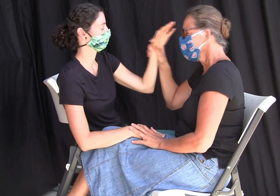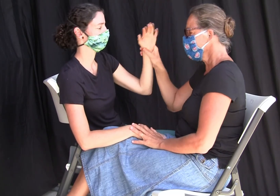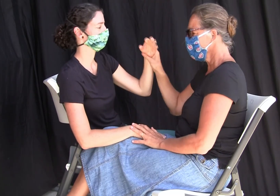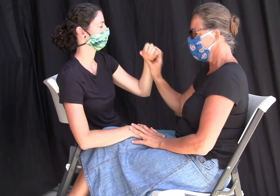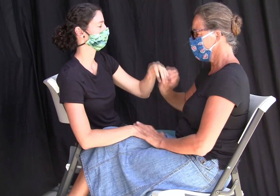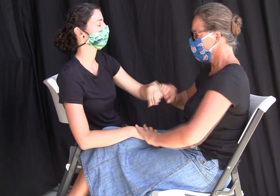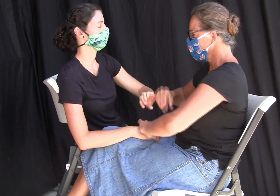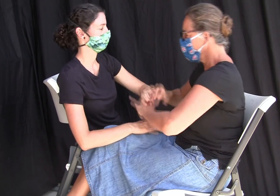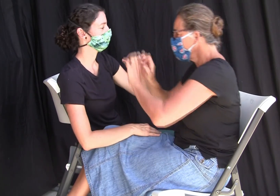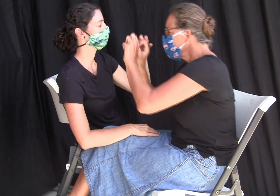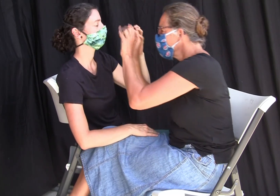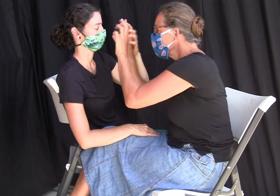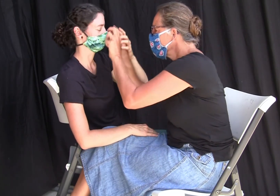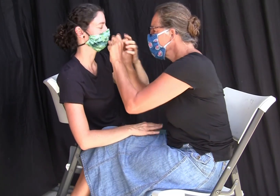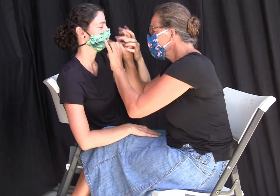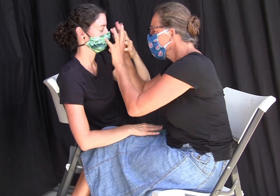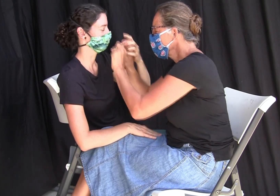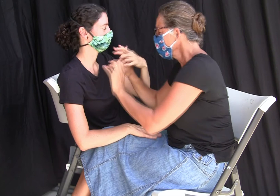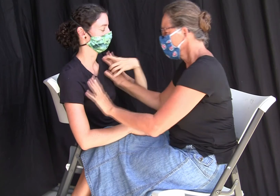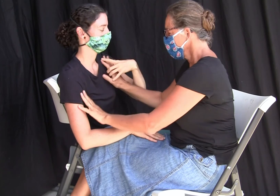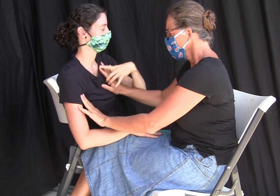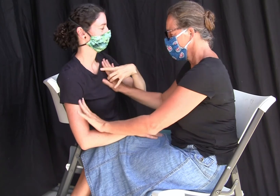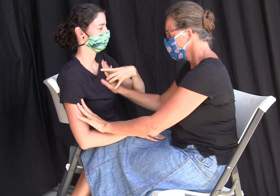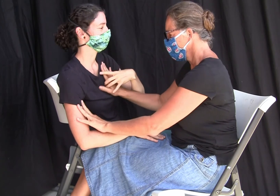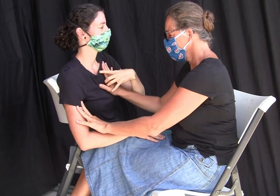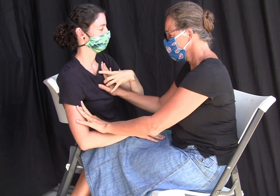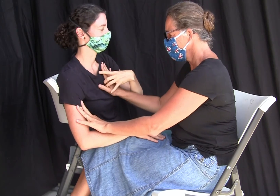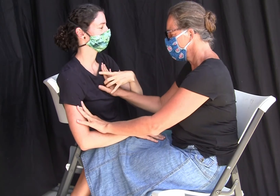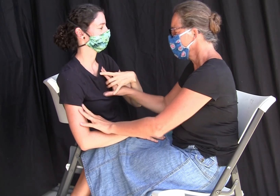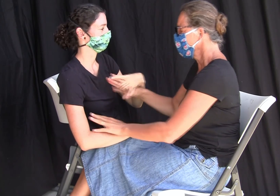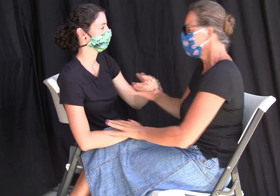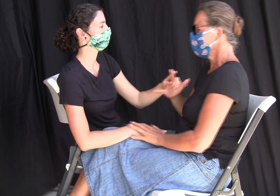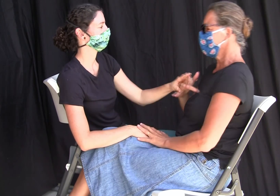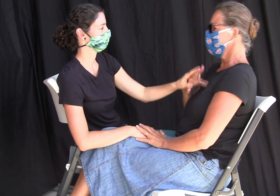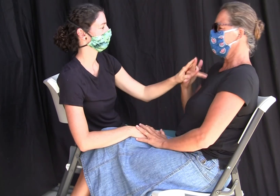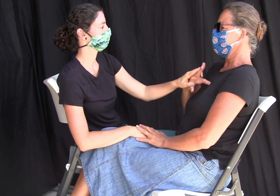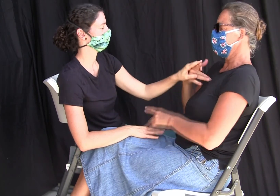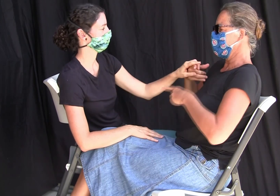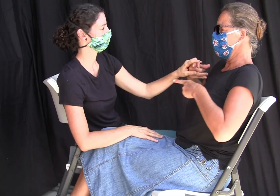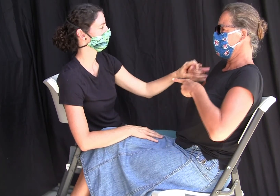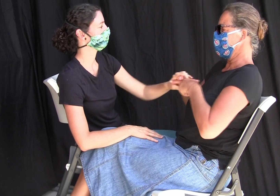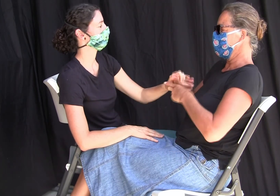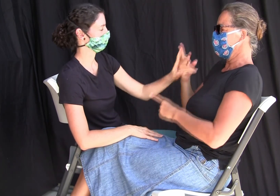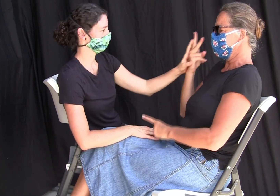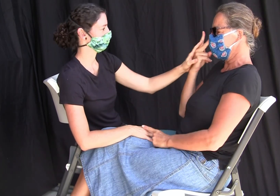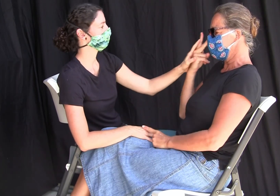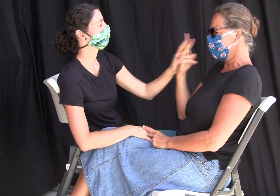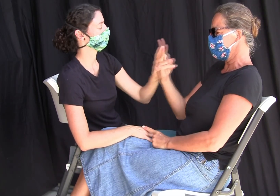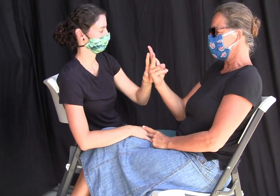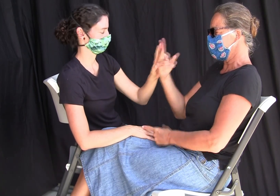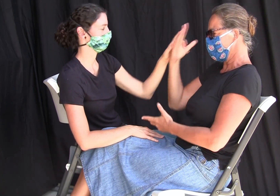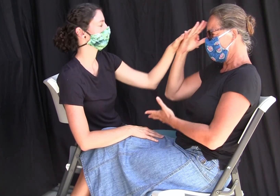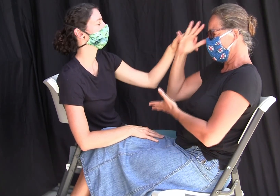dominant hand is articulating. Signing in a child's field of vision is not recommended, as it abandons tactile connection.